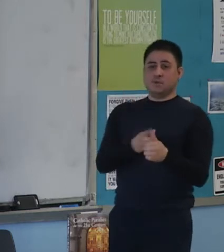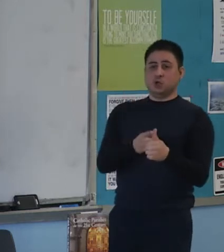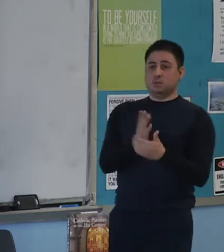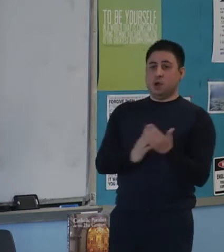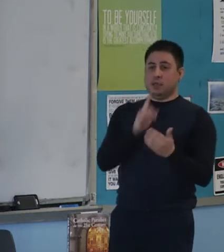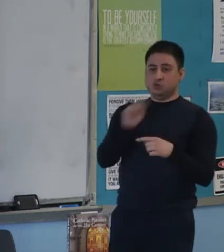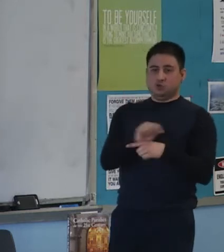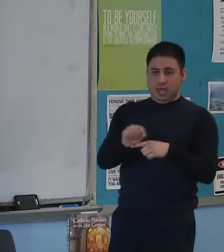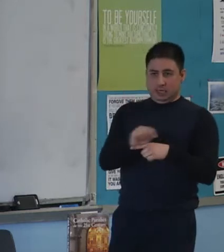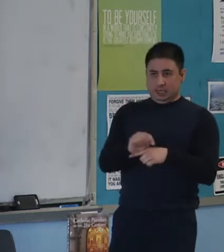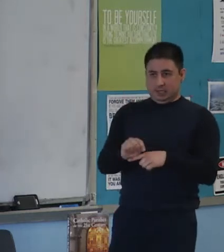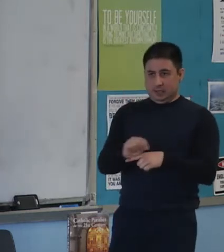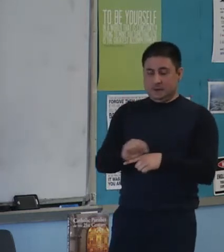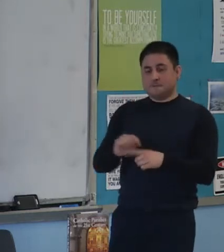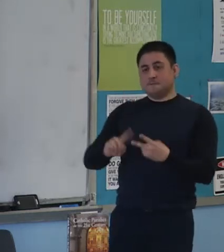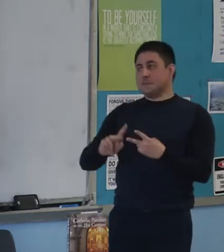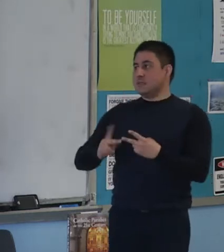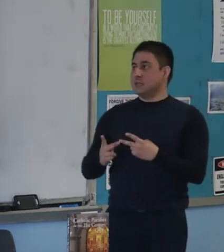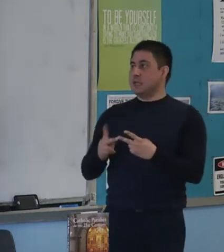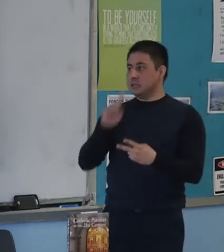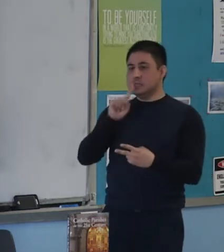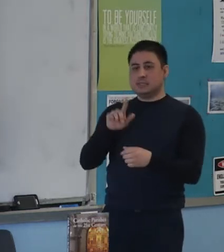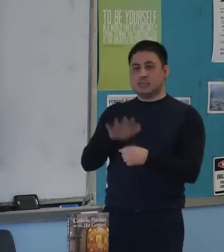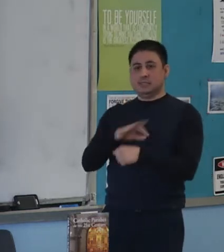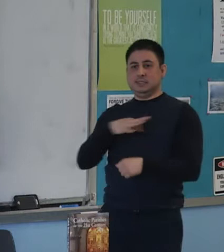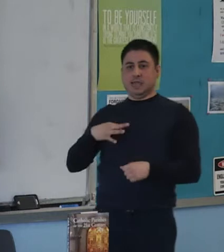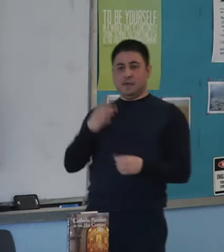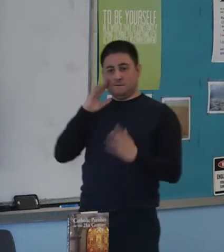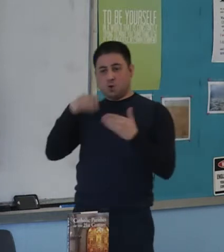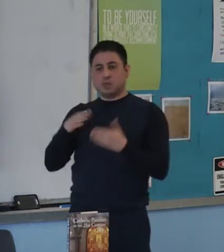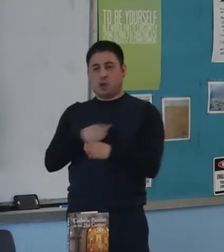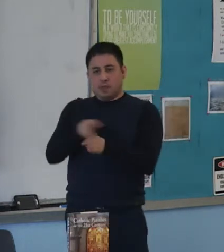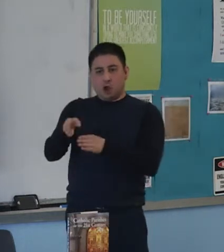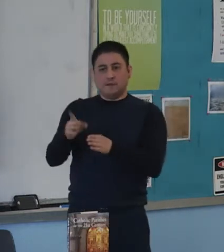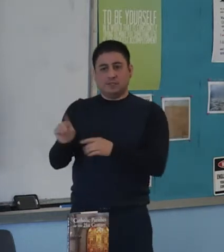training, the second, dedicated staff focused on this area of disabilities, and